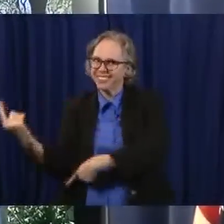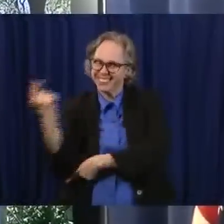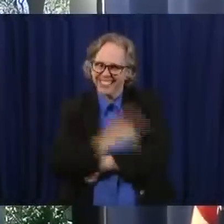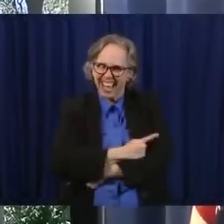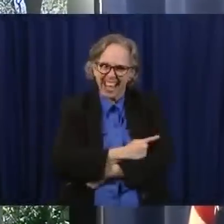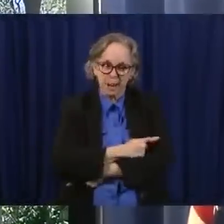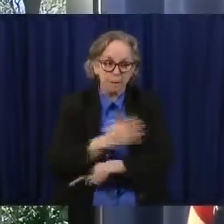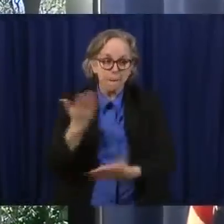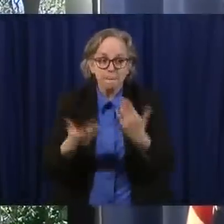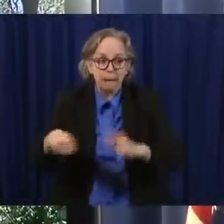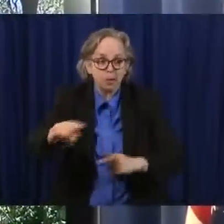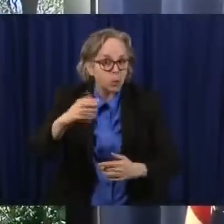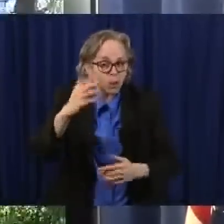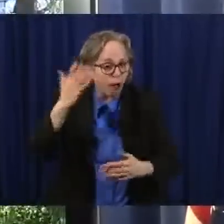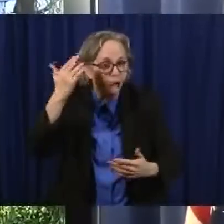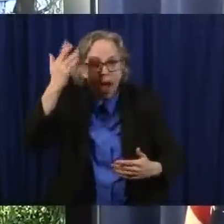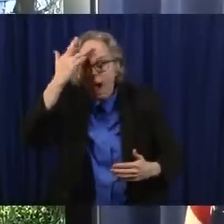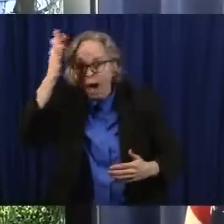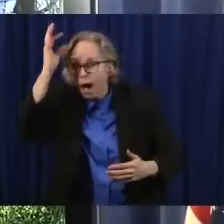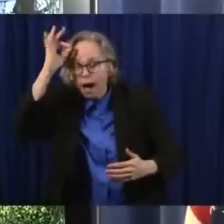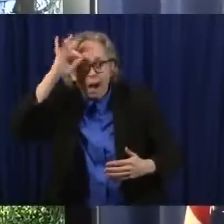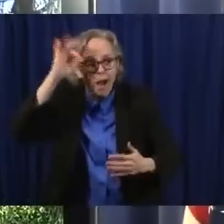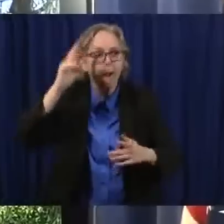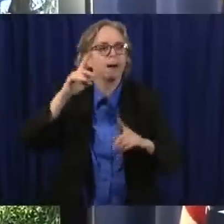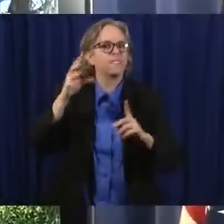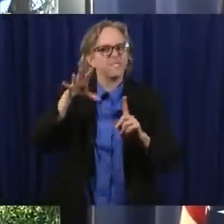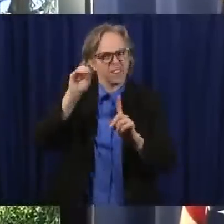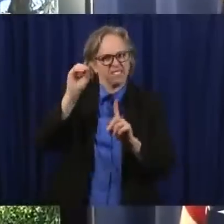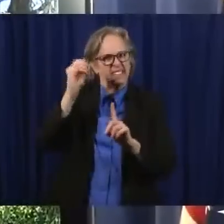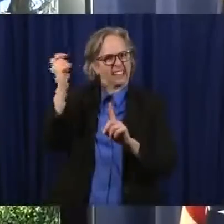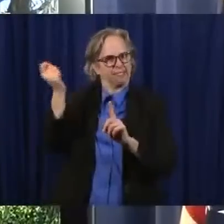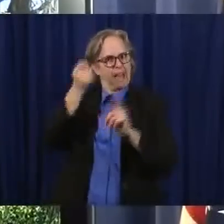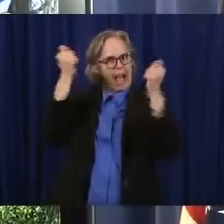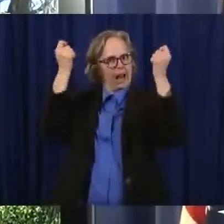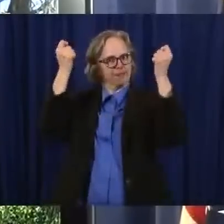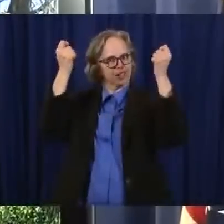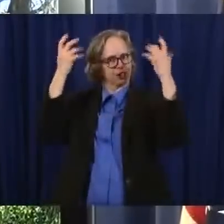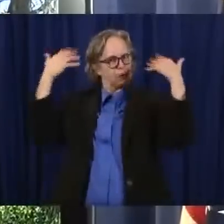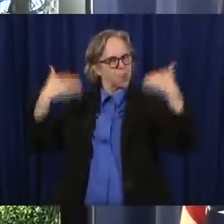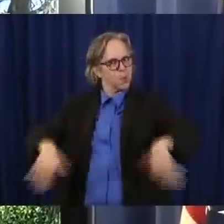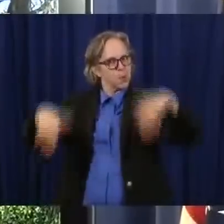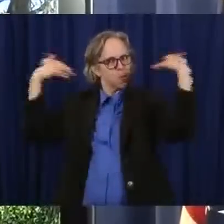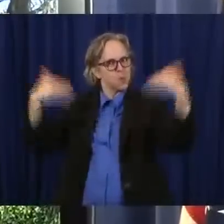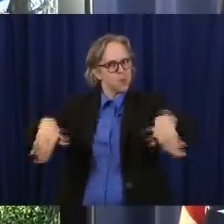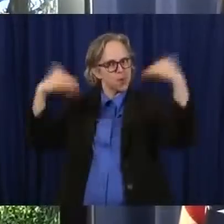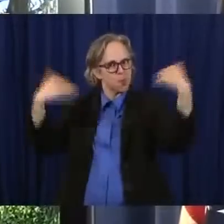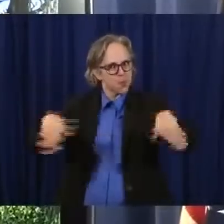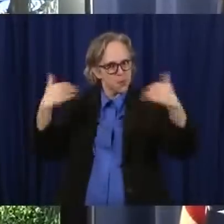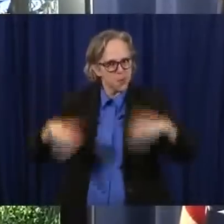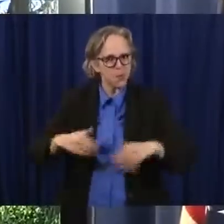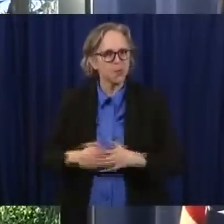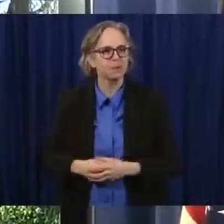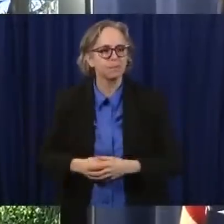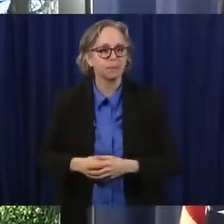SO LET'S TAKE A LOOK AT THAT. HELLO EVERYONE I'M LORI STEVENSON AND I'M THE DIRECTOR OF THE OHIO ENVIRONMENTAL PROTECTION AGENCY. AS MANY OF YOU KNOW, TODAY, APRIL 22nd IS EARTH DAY, BUT